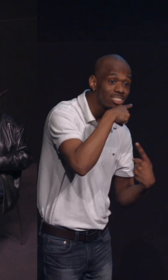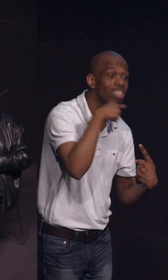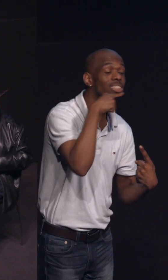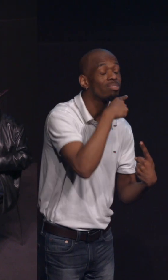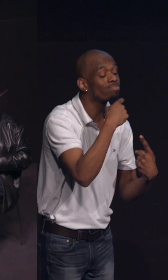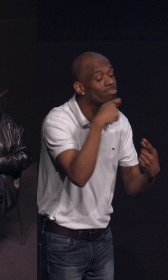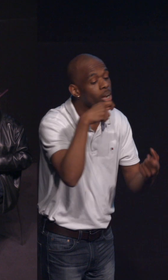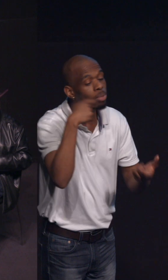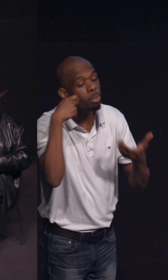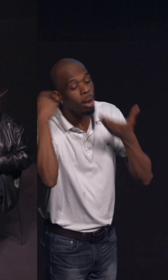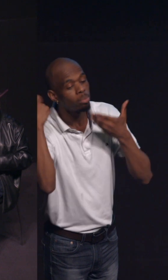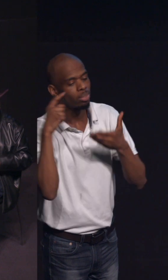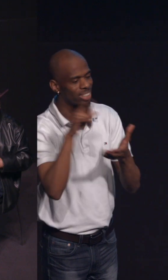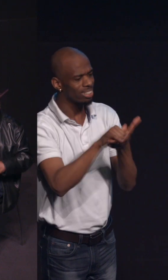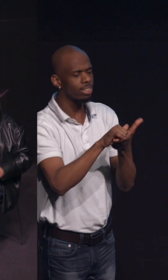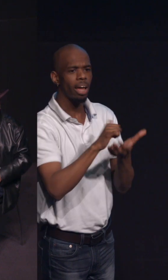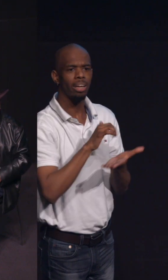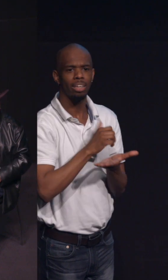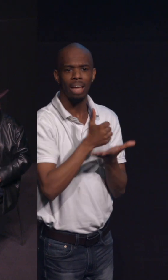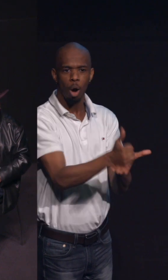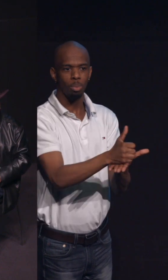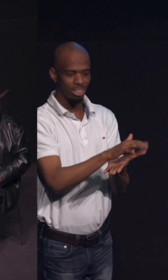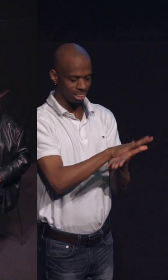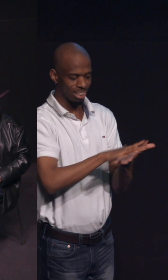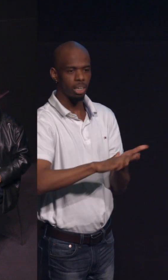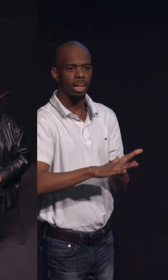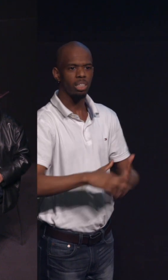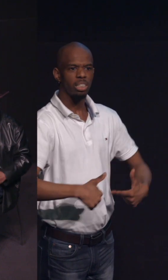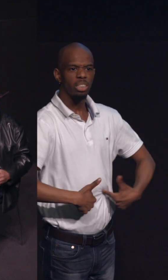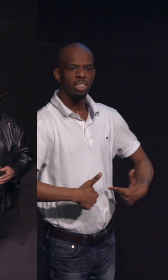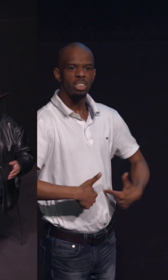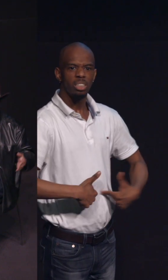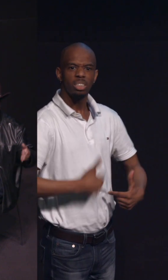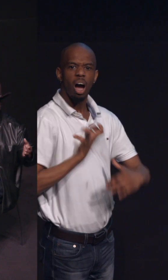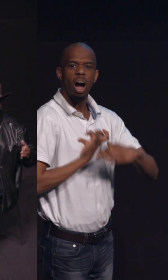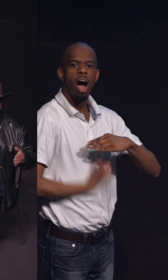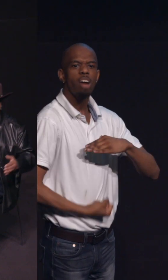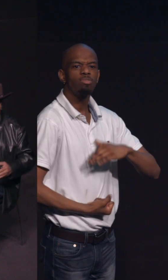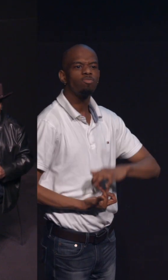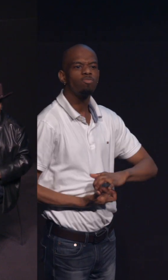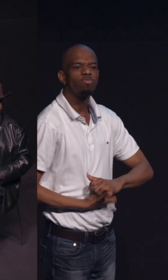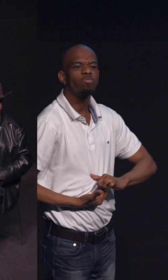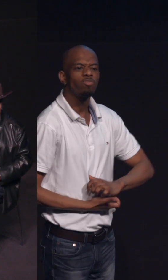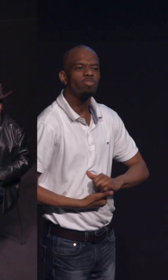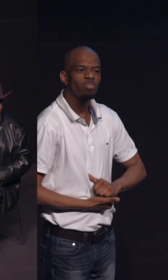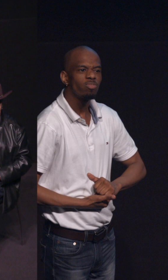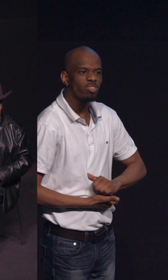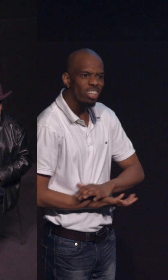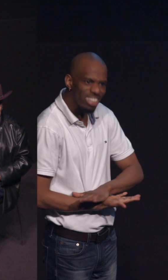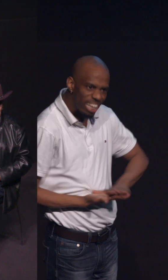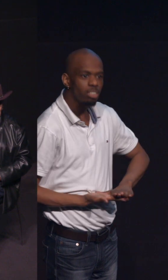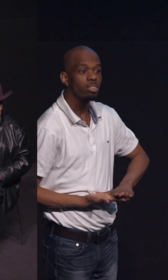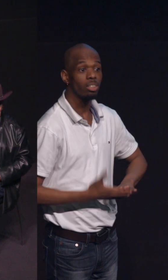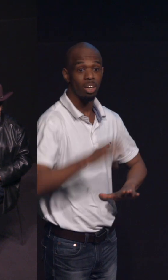clings to your inside. It cleans it out. Naturally, a lot of people don't like okra, but okra's good to you.